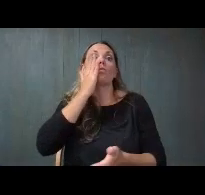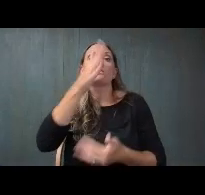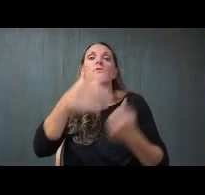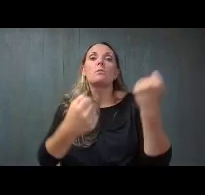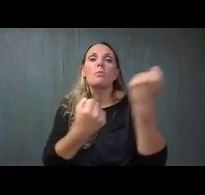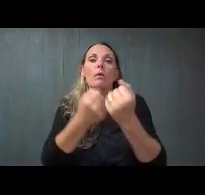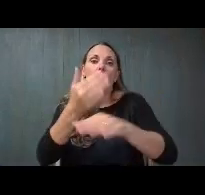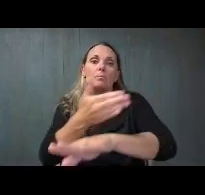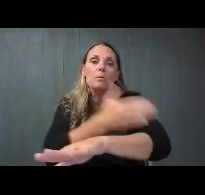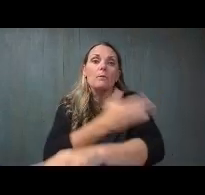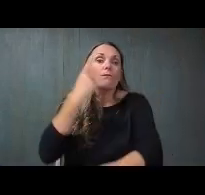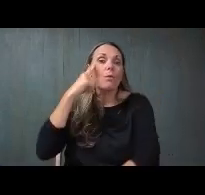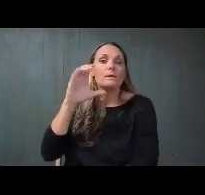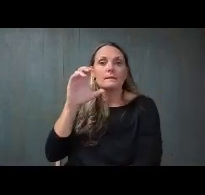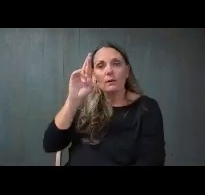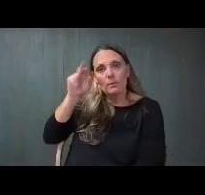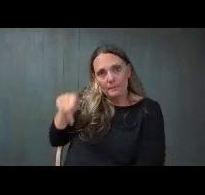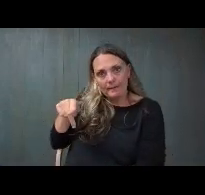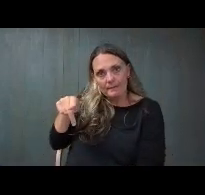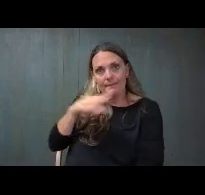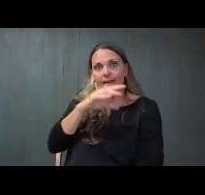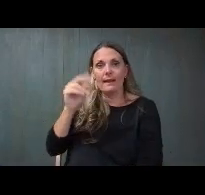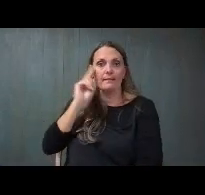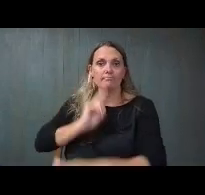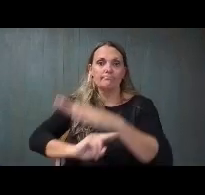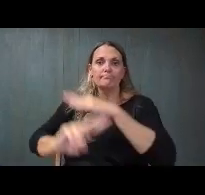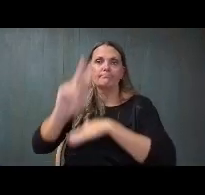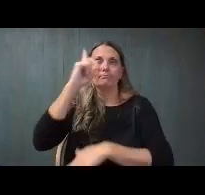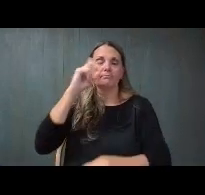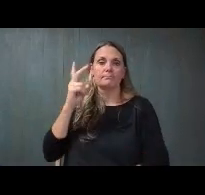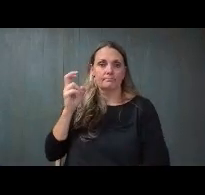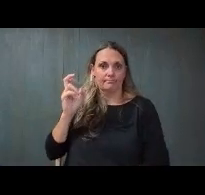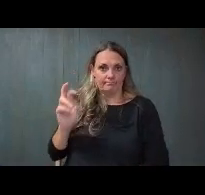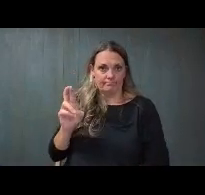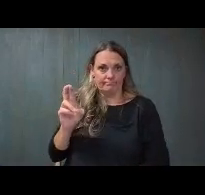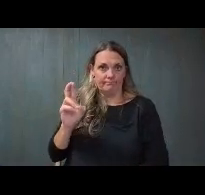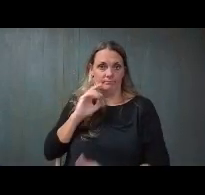of KPIs in the provision of vocational reliability services.